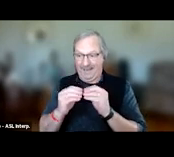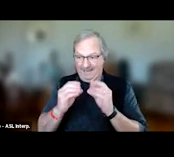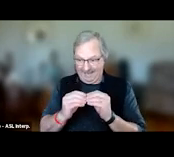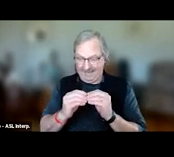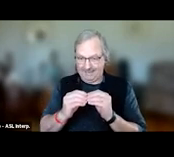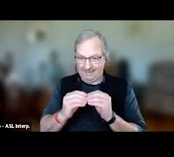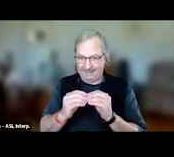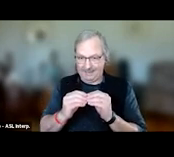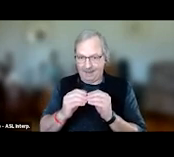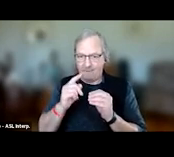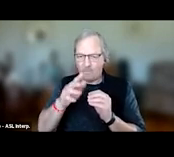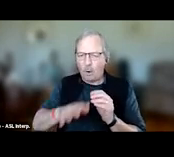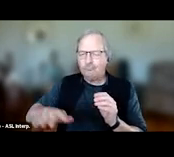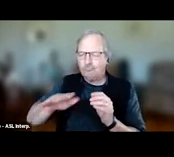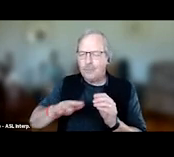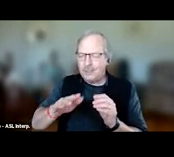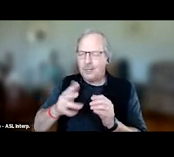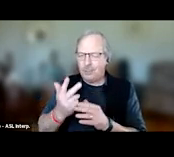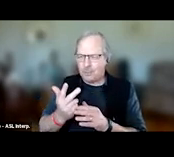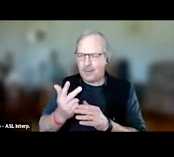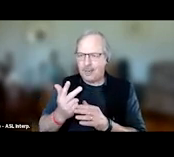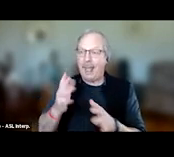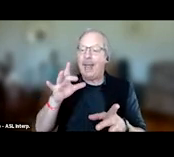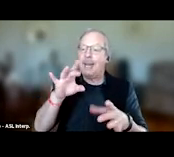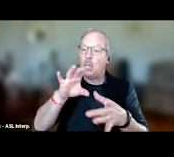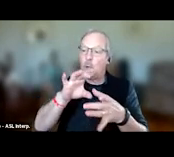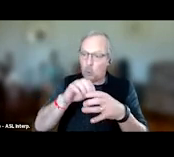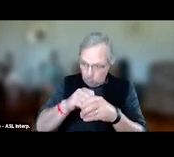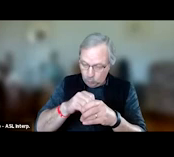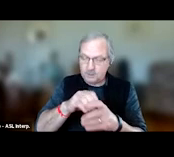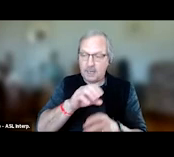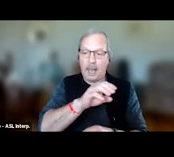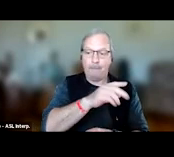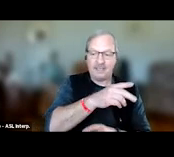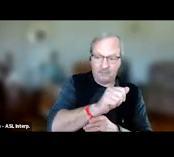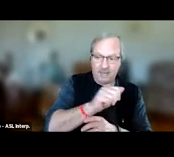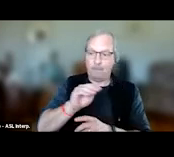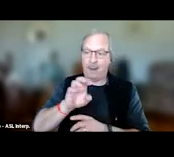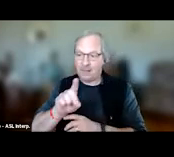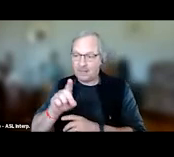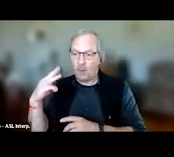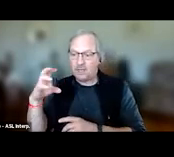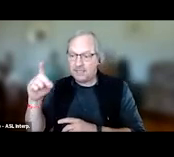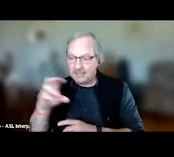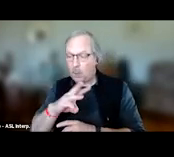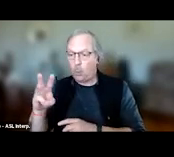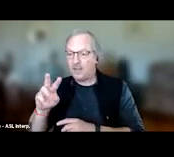for region three, which includes Pennsylvania, Maryland, Washington DC, West Virginia, and Virginia.